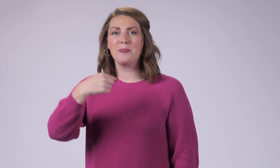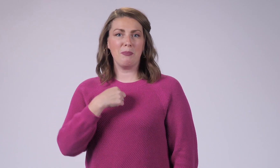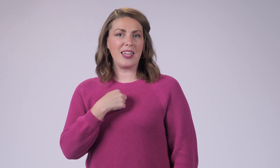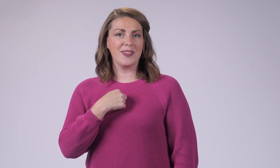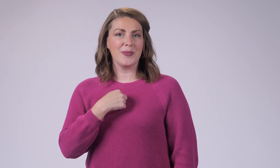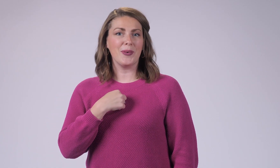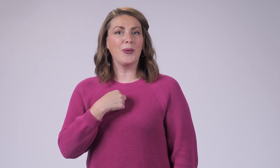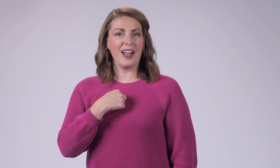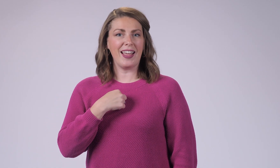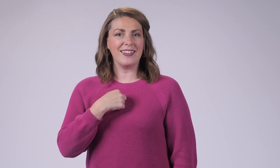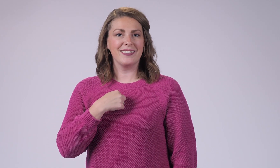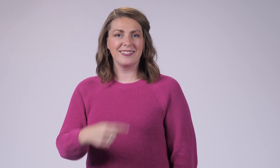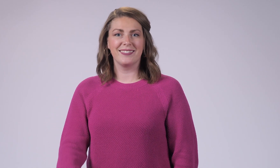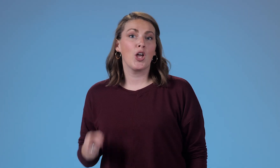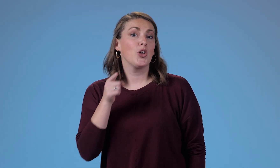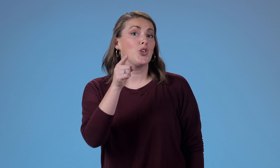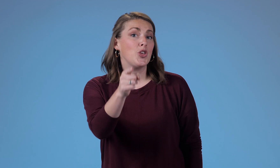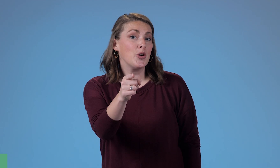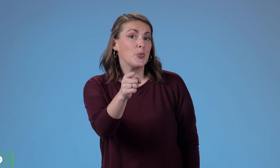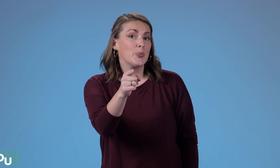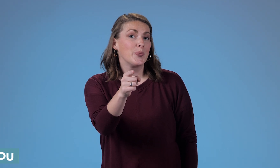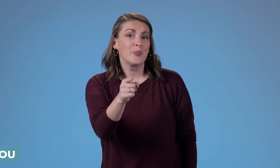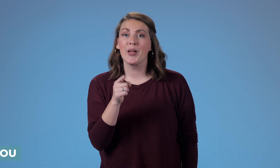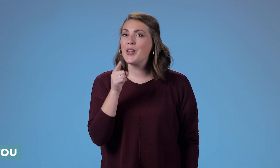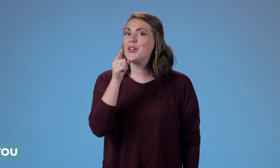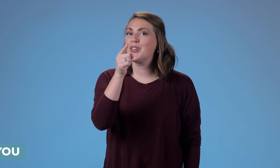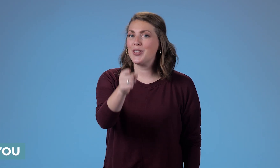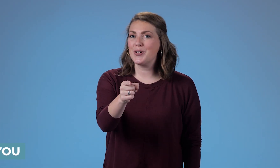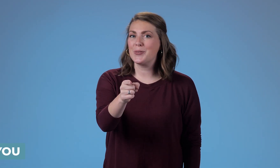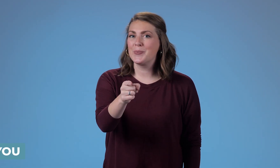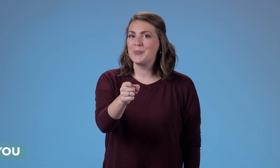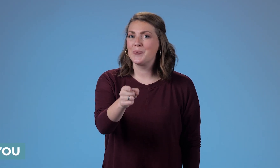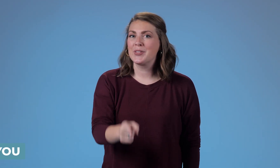Me or I? You, you.